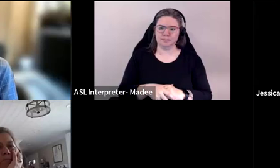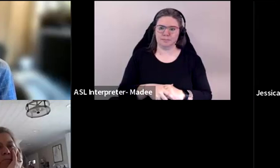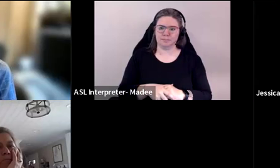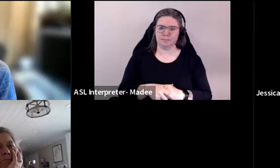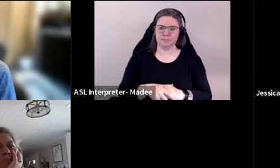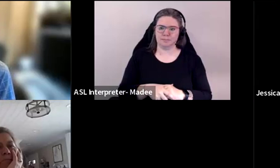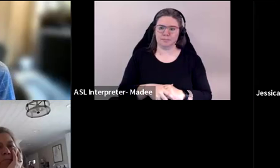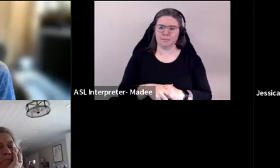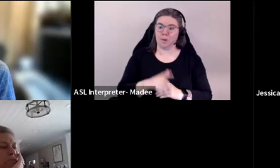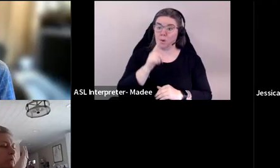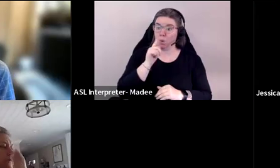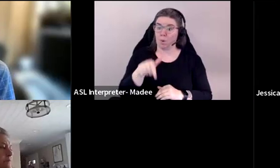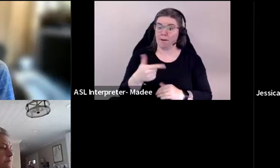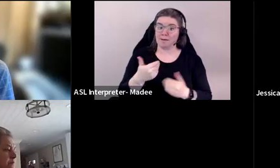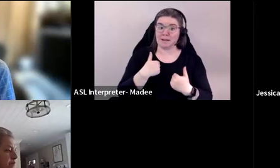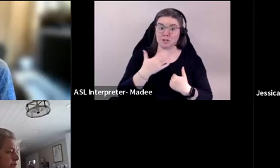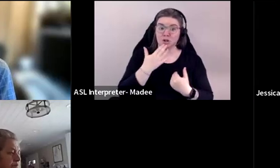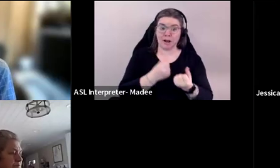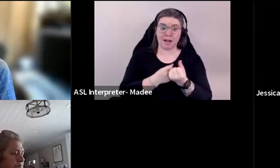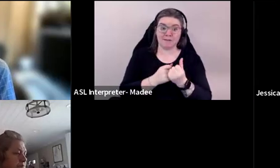Don Dew: Who else has a good advocacy group. They want to talk about